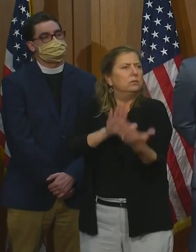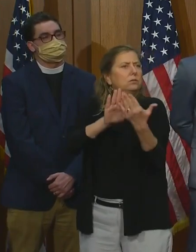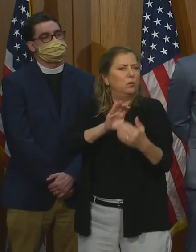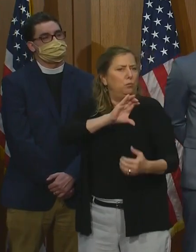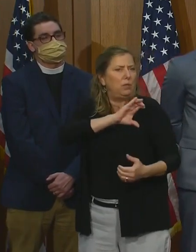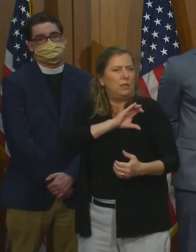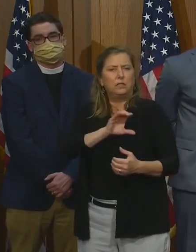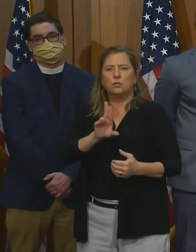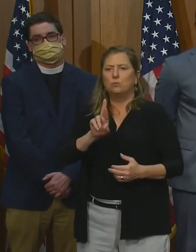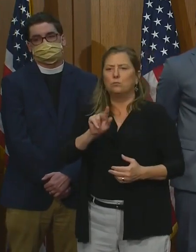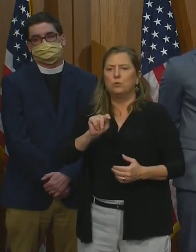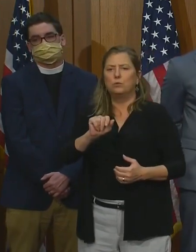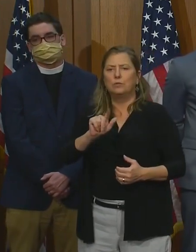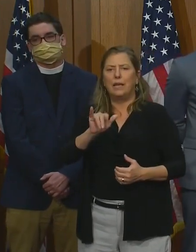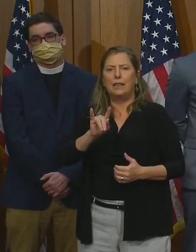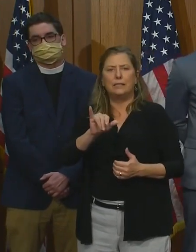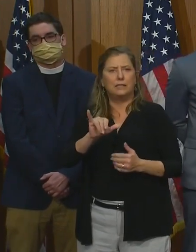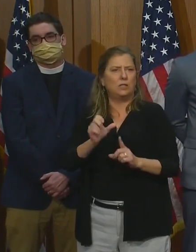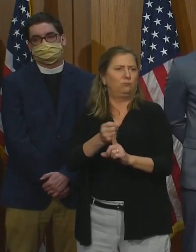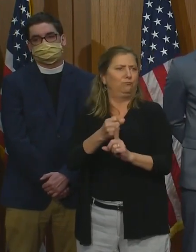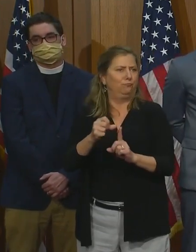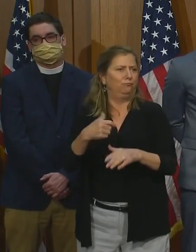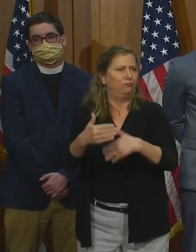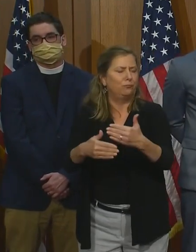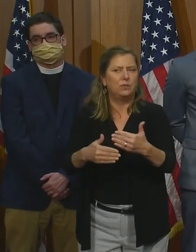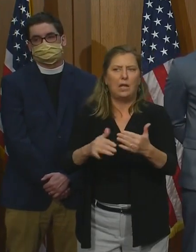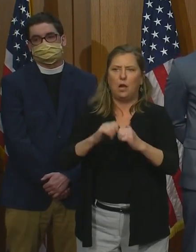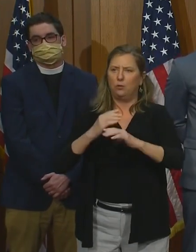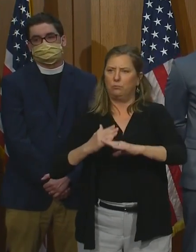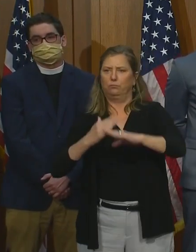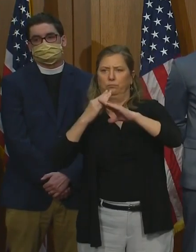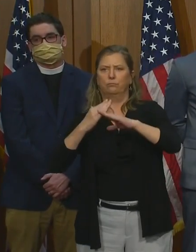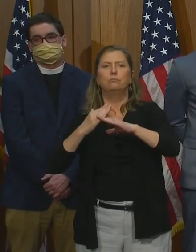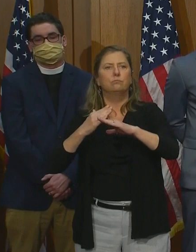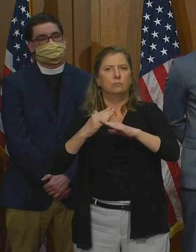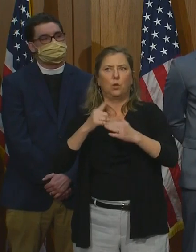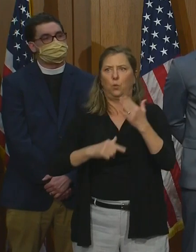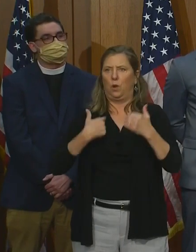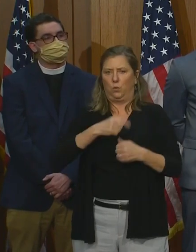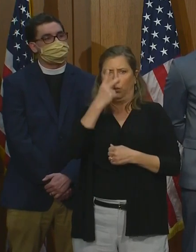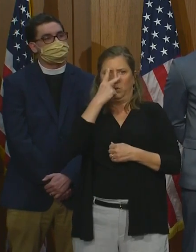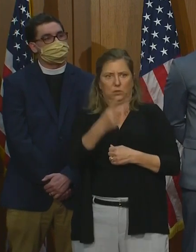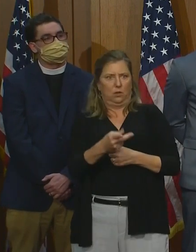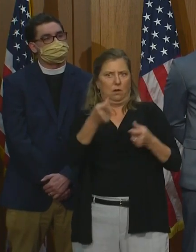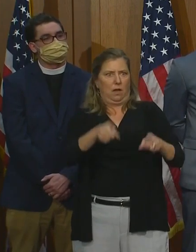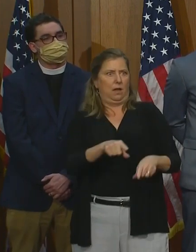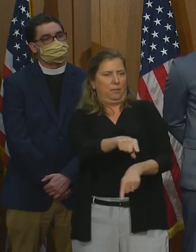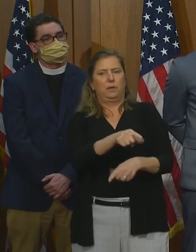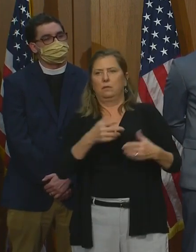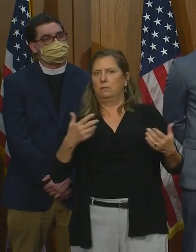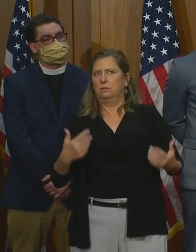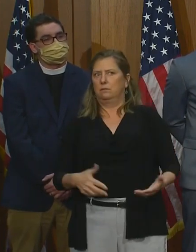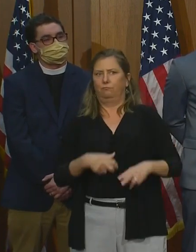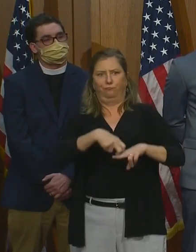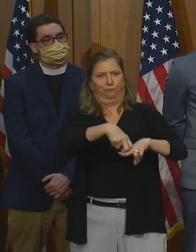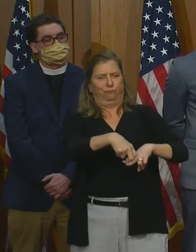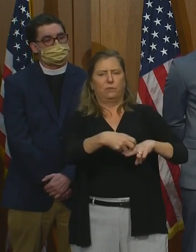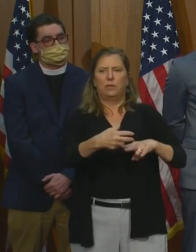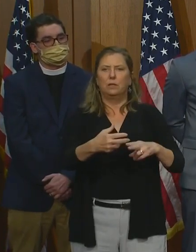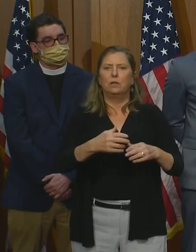ABOUT WHAT ARE WE DOING IN VIRGINIA TO ADDRESSED. A POLICE BRUTALITY AND REALLY PREVENT-